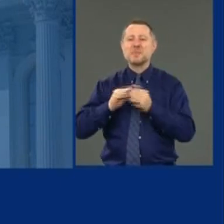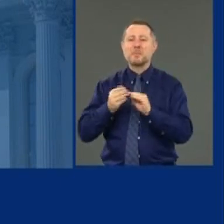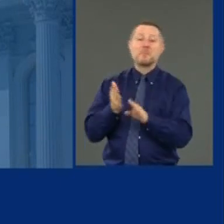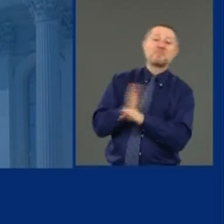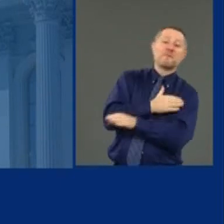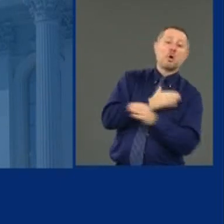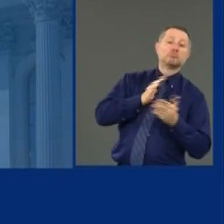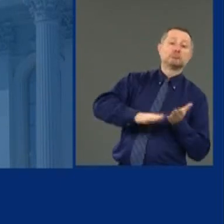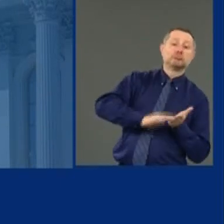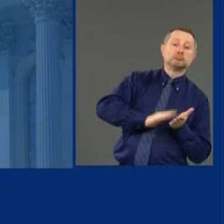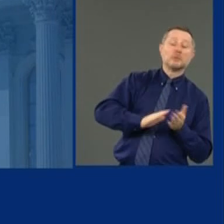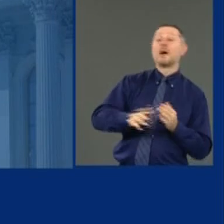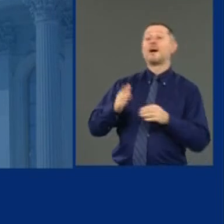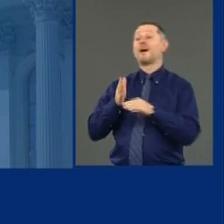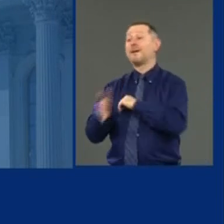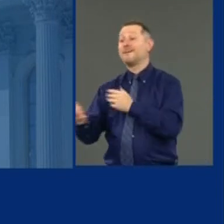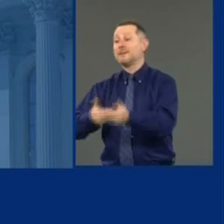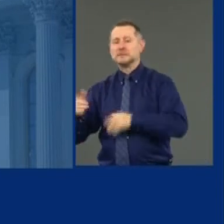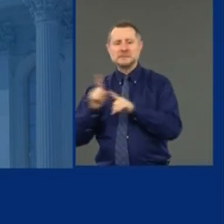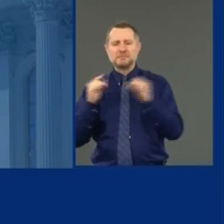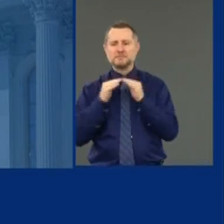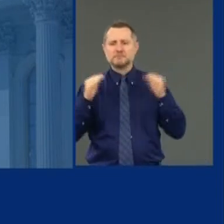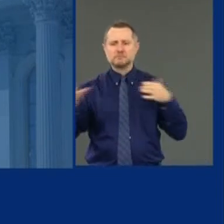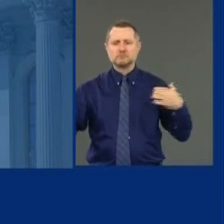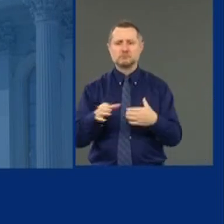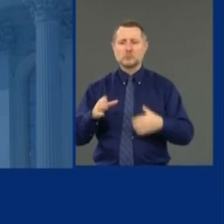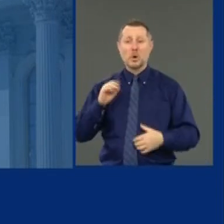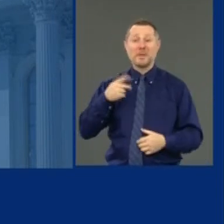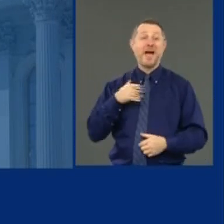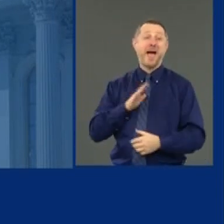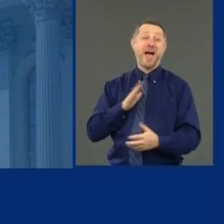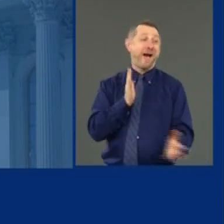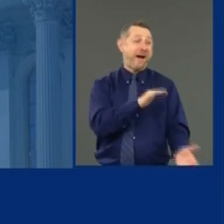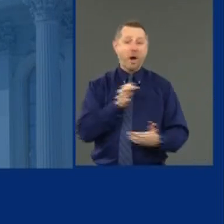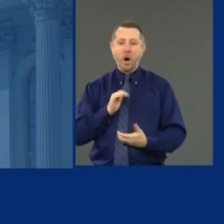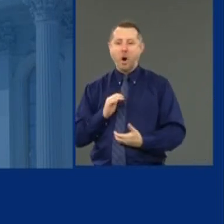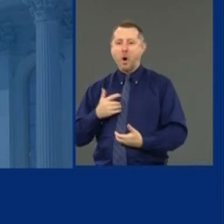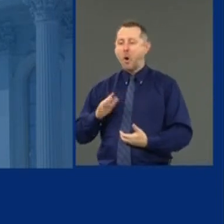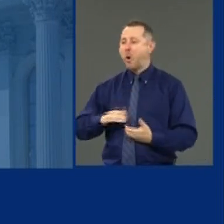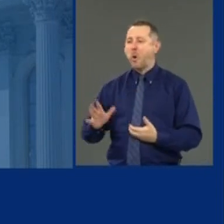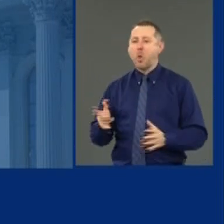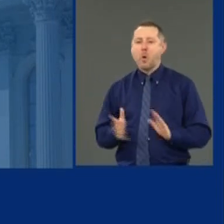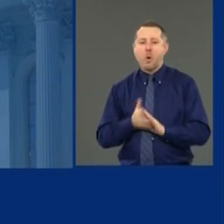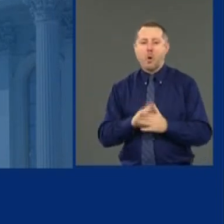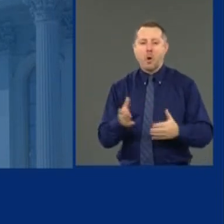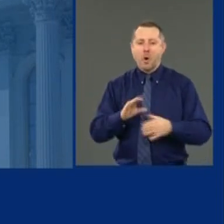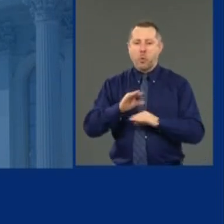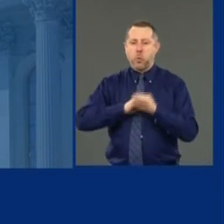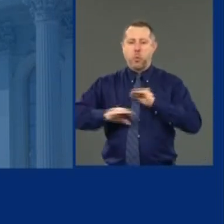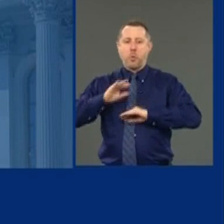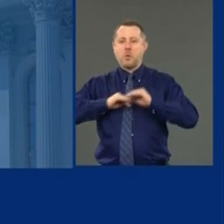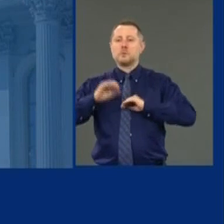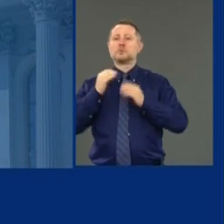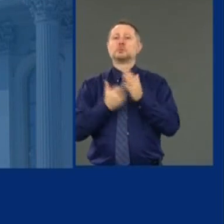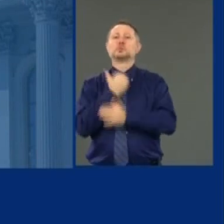THAT TOOK TAXPAYER MONEY REHIRE THE SAME NUMBER OF WORKERS. YOU HEAR THE CORPORATIONS SAYING WE ARE GOING TO TAKE THE